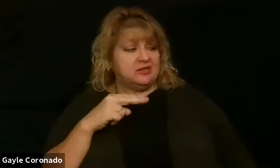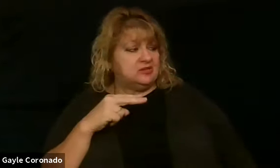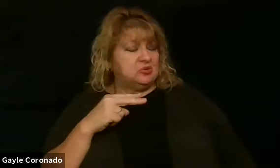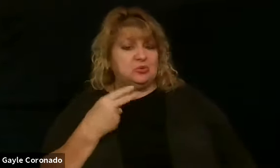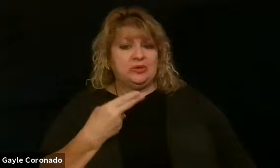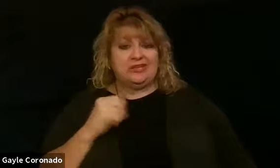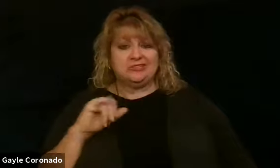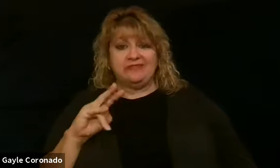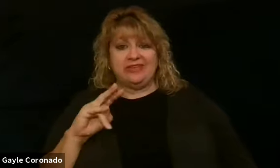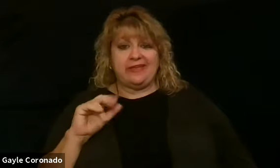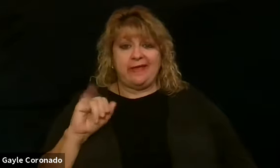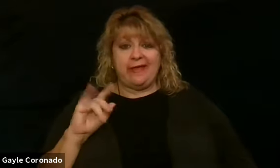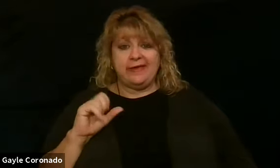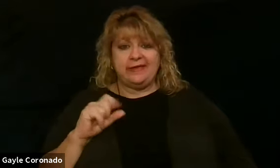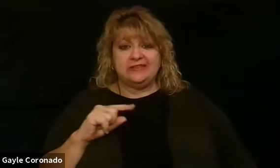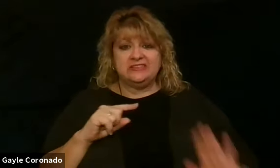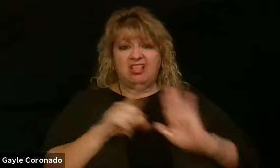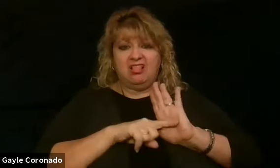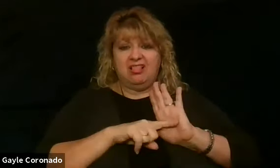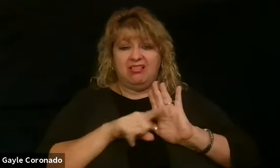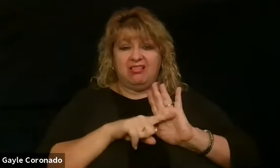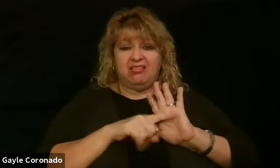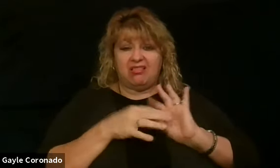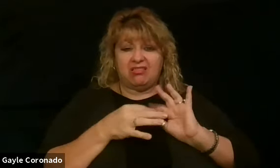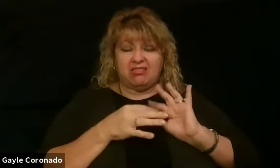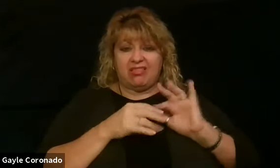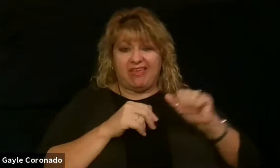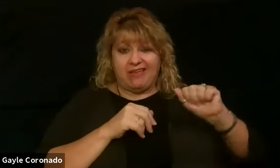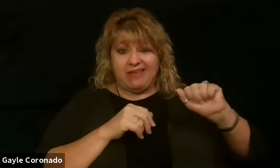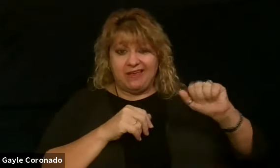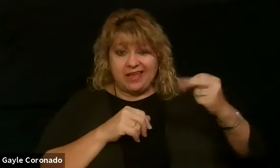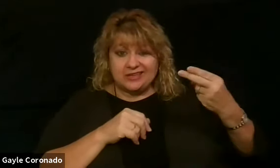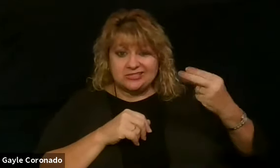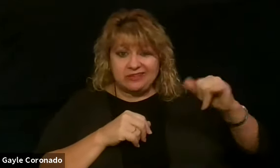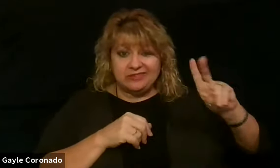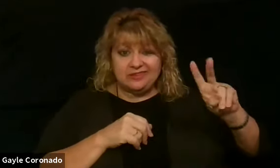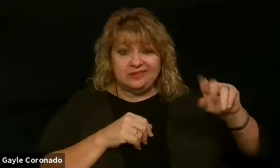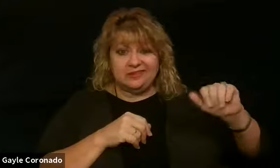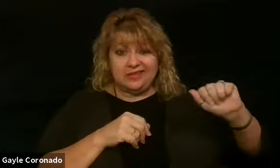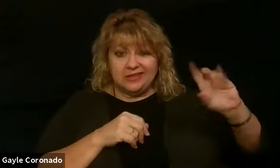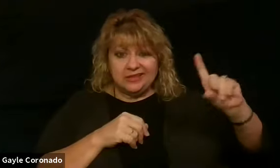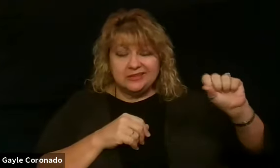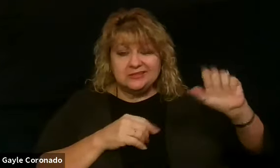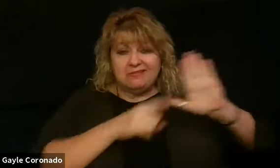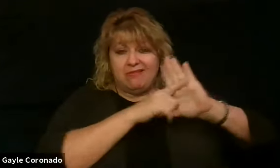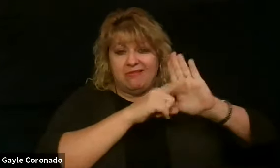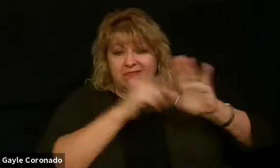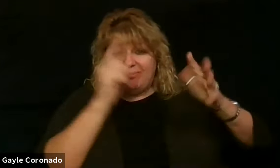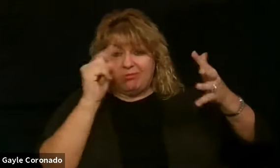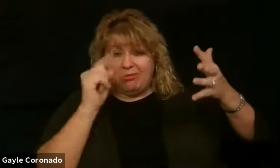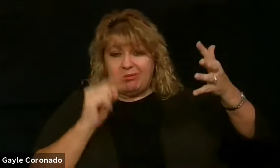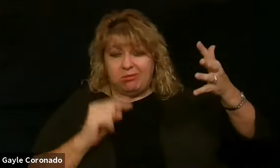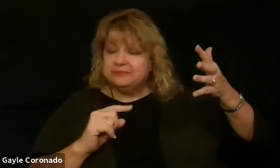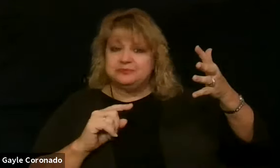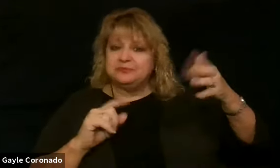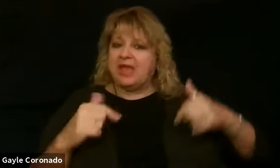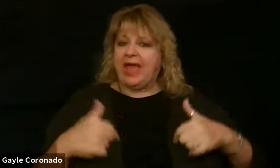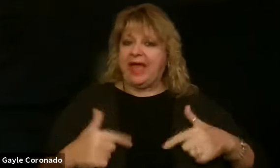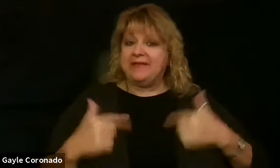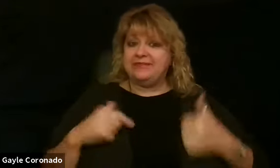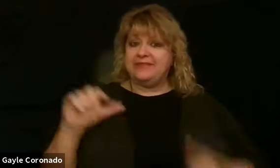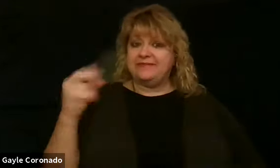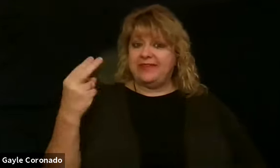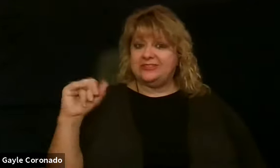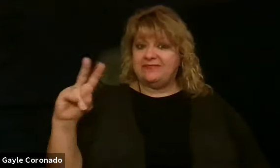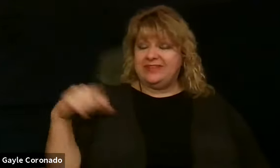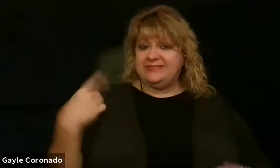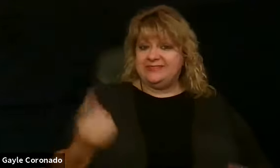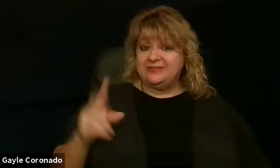You know that there's so many negative stigmas towards it attached to it. And so, it's living with living with HIV since 2005 and learning and learning about the person first language.